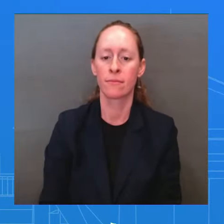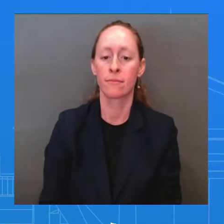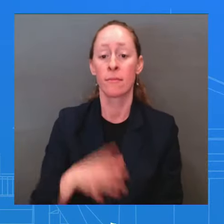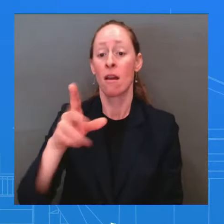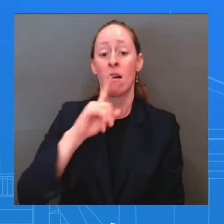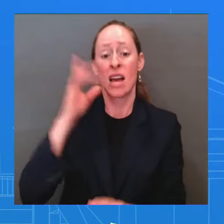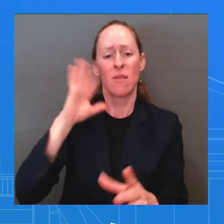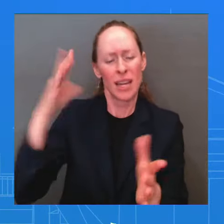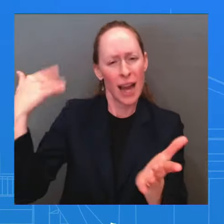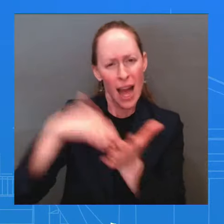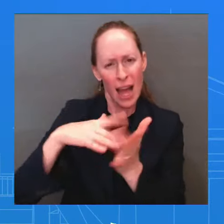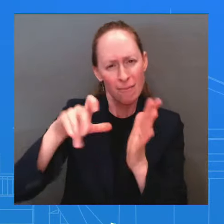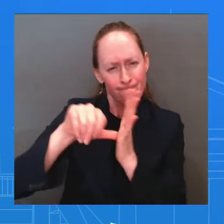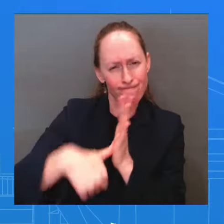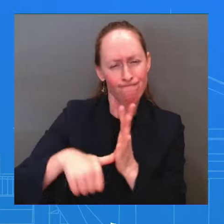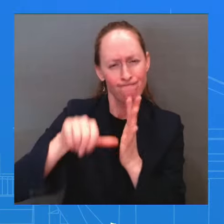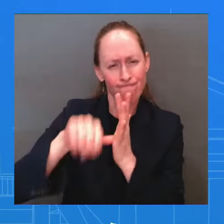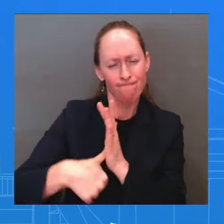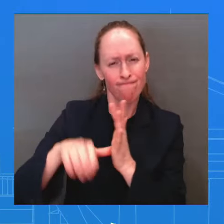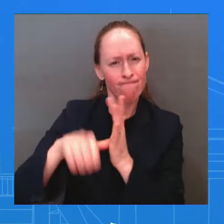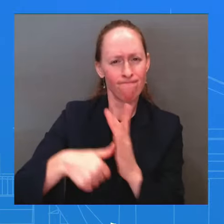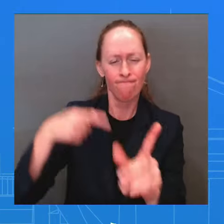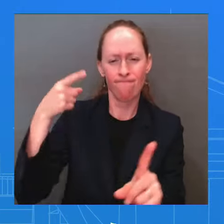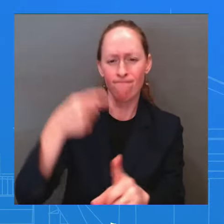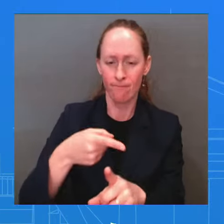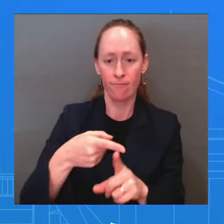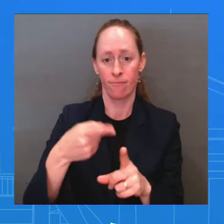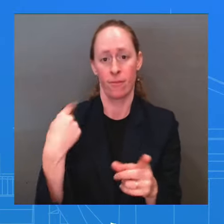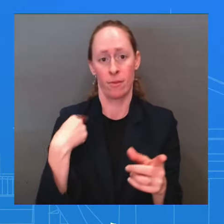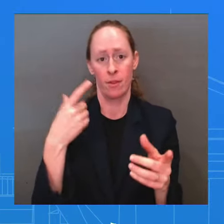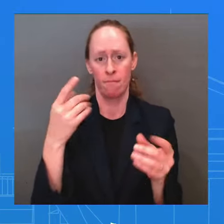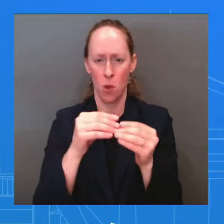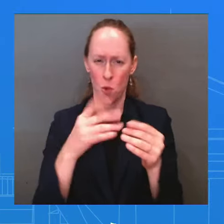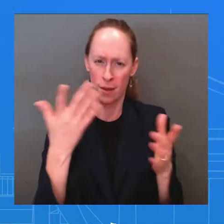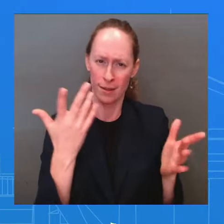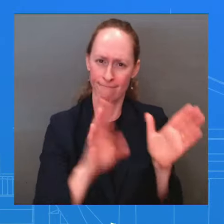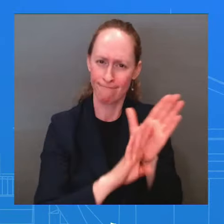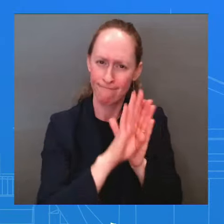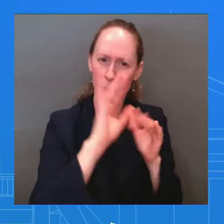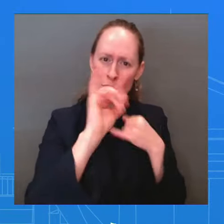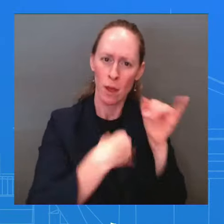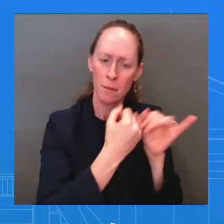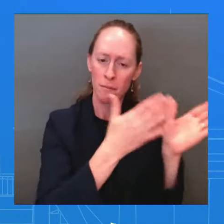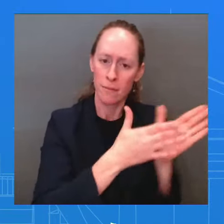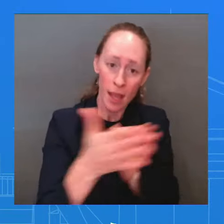for the principles at the core of our international order, including the U.N. Charter, the Universal Declaration of Human Rights.